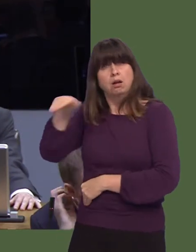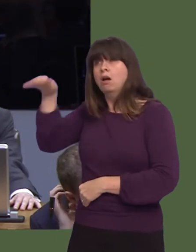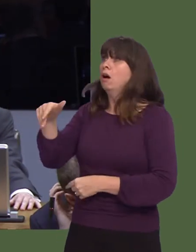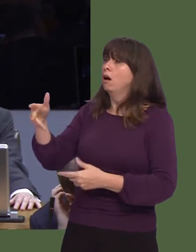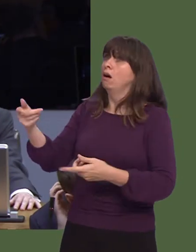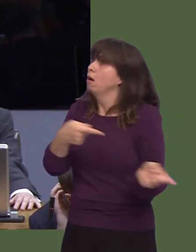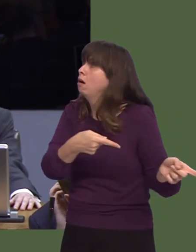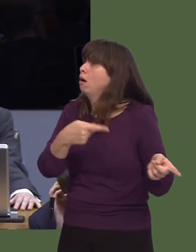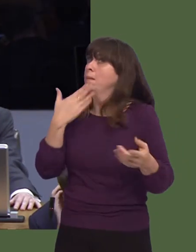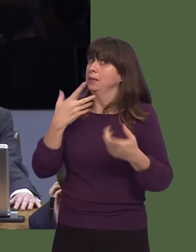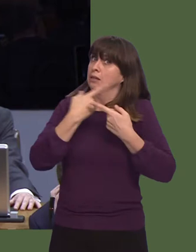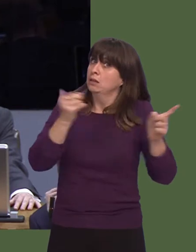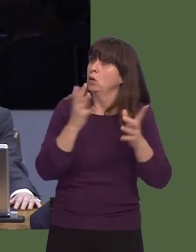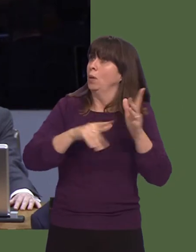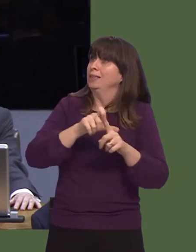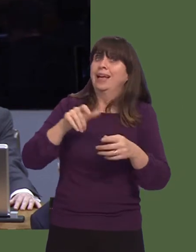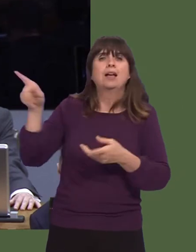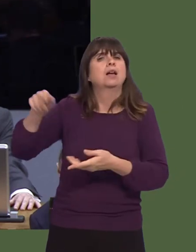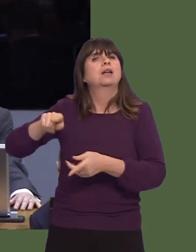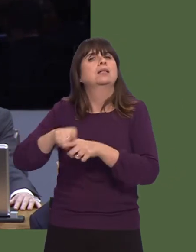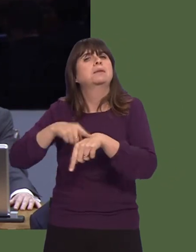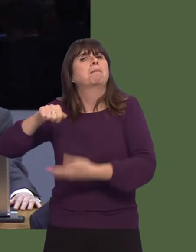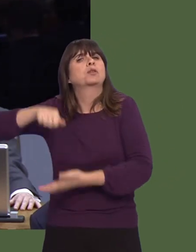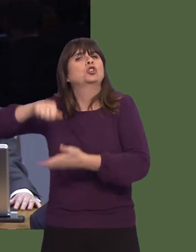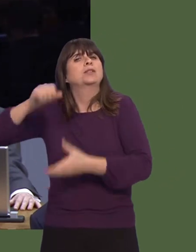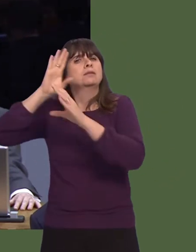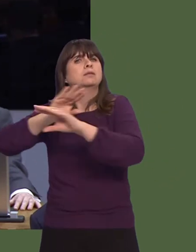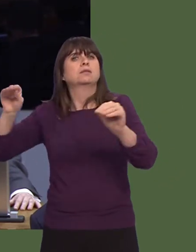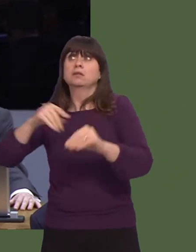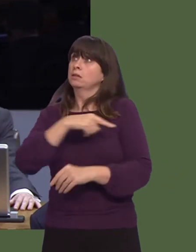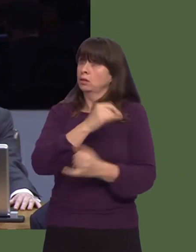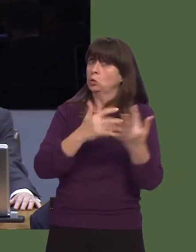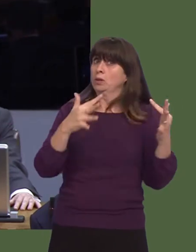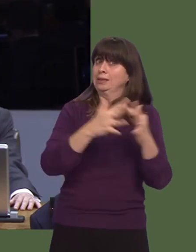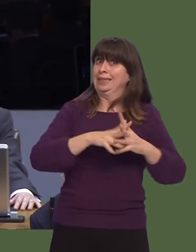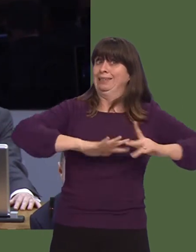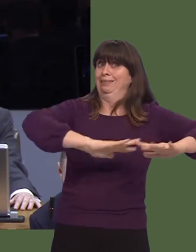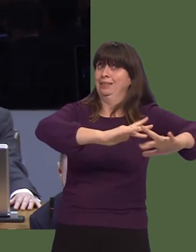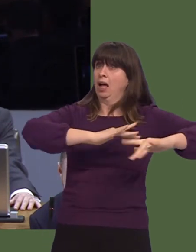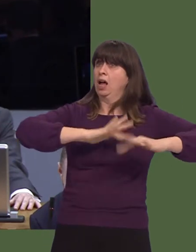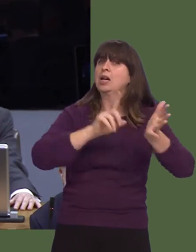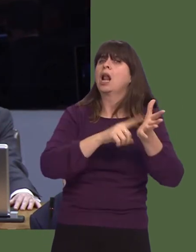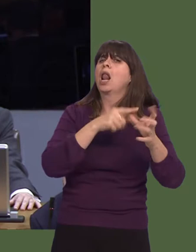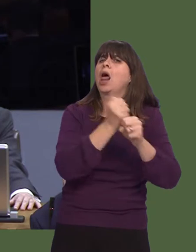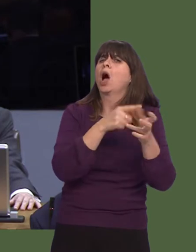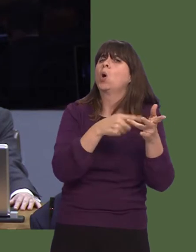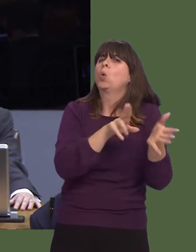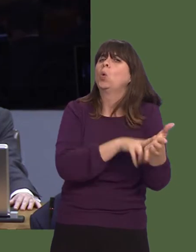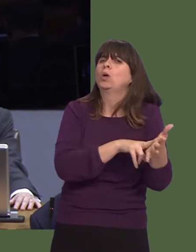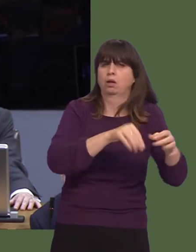yn y gyllideb fod y morlyn llanw yn mynd yn ei flaen, a bod cytundeb ynglyn ‚'r ffordd o dalu amdano, a'r ffordd wedyn y bydd e'n dod ‚ budd i economi Cymru?